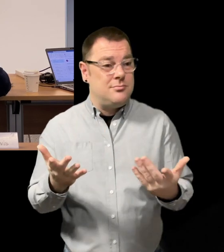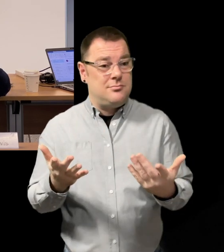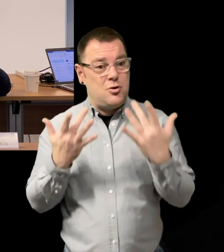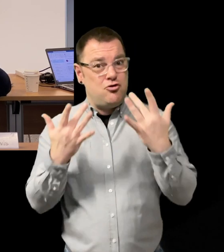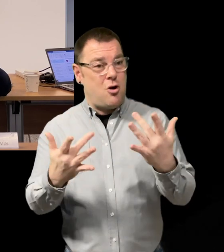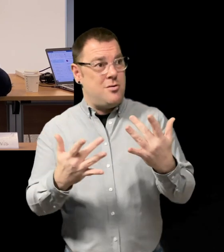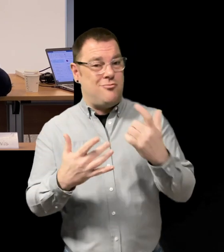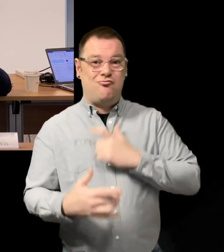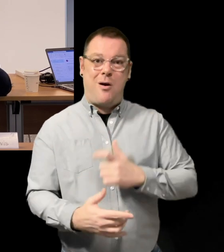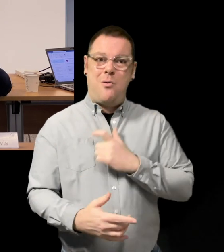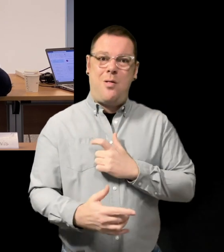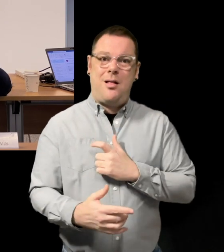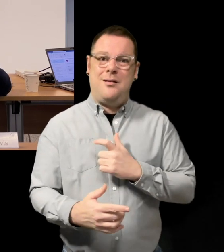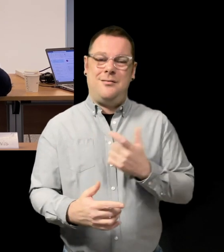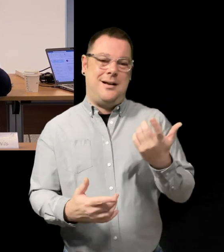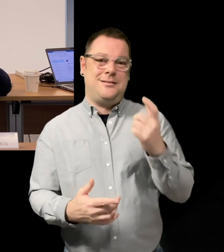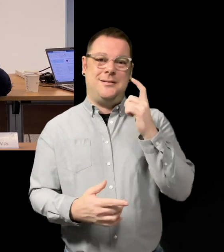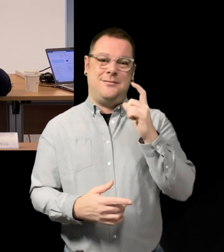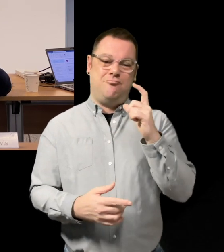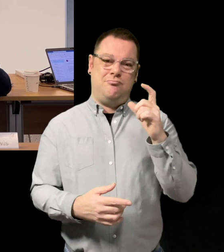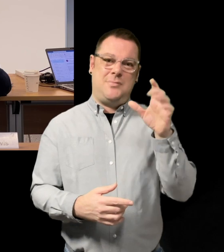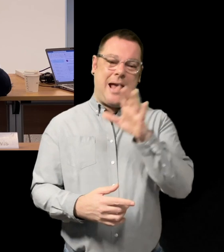our role as a county wide convener and active partner.